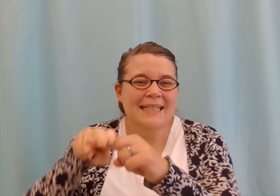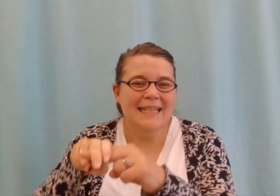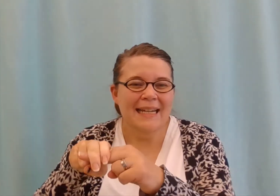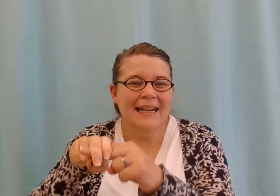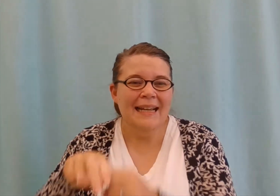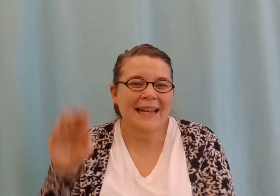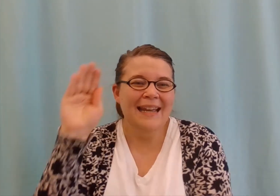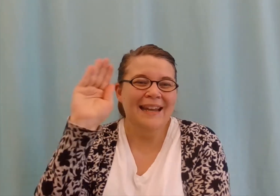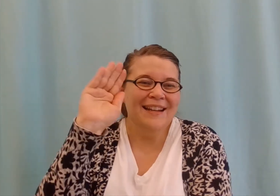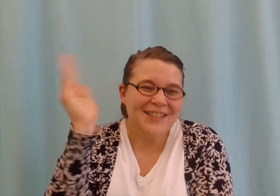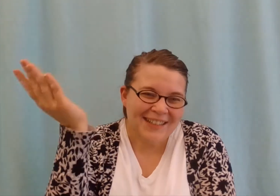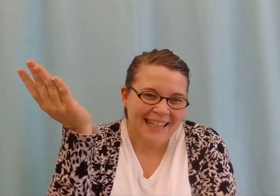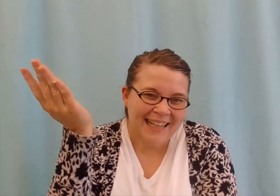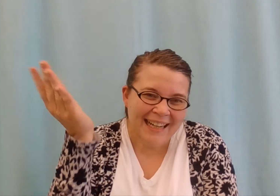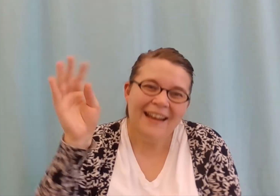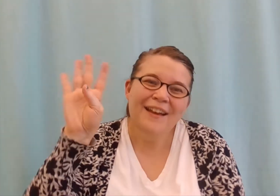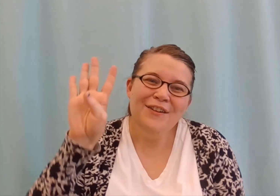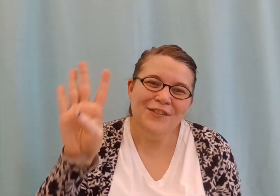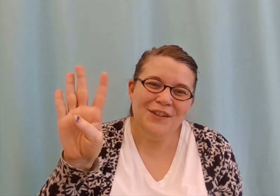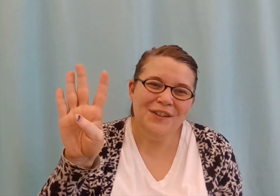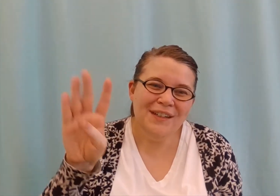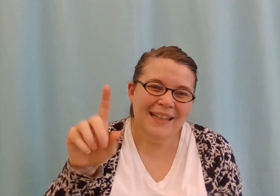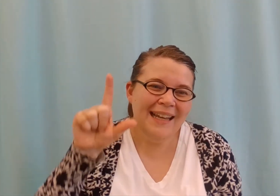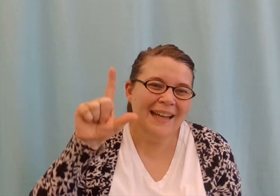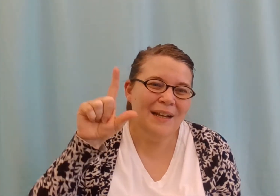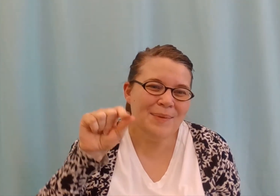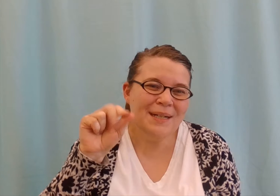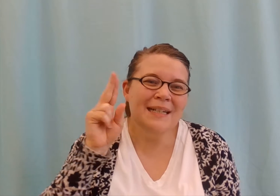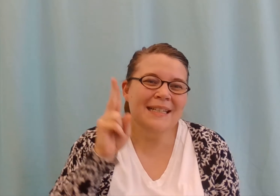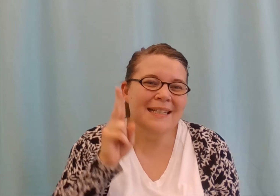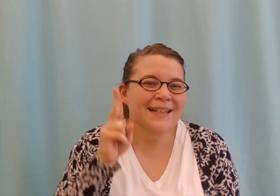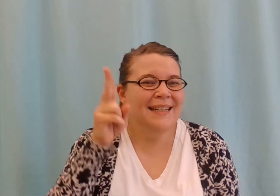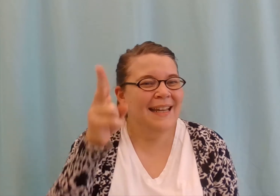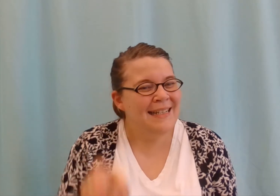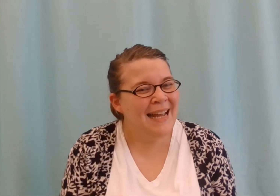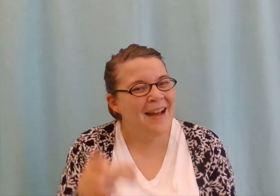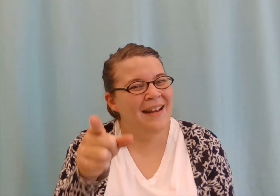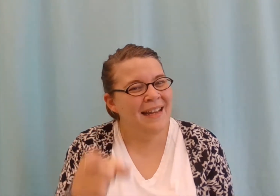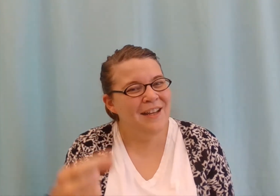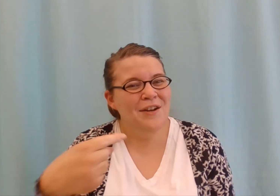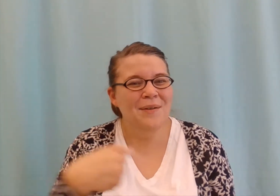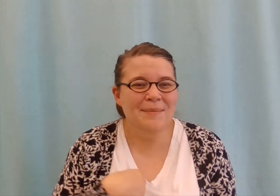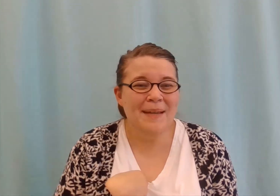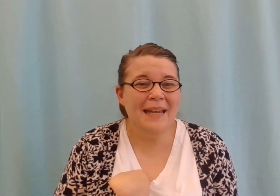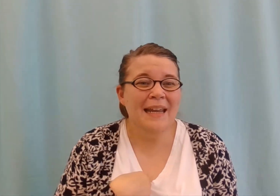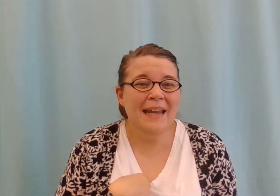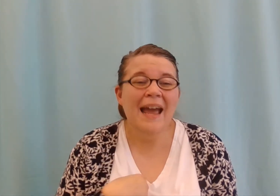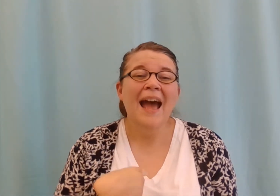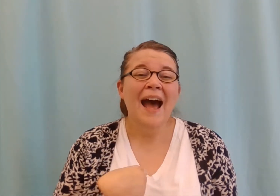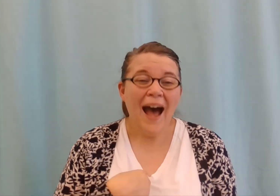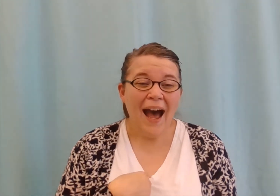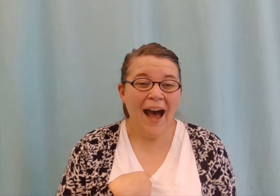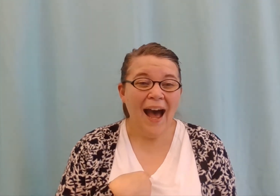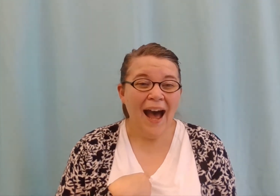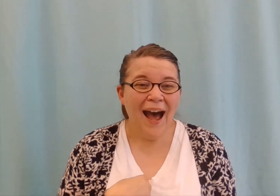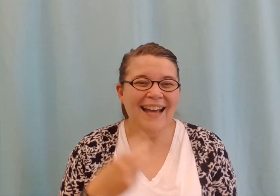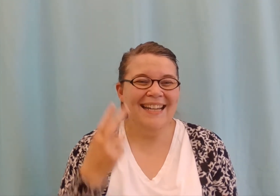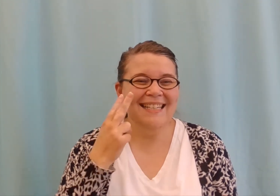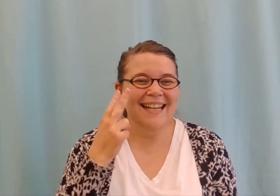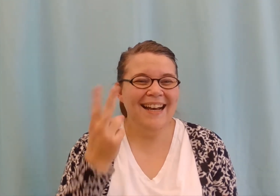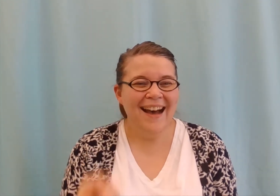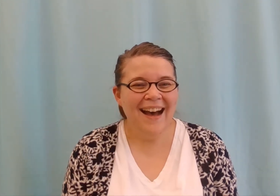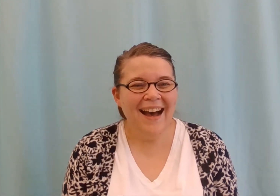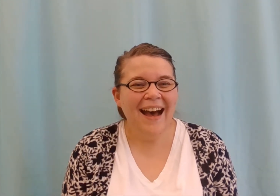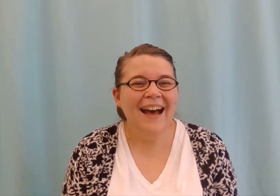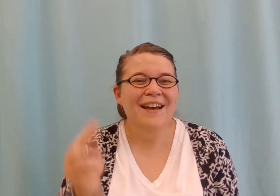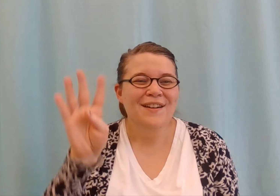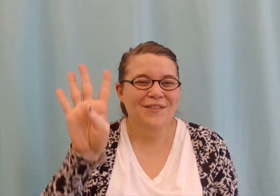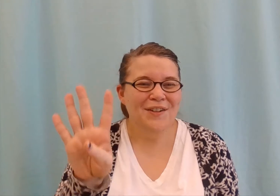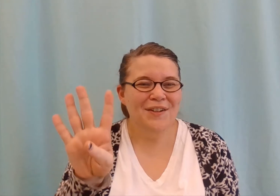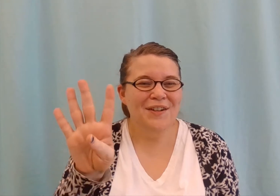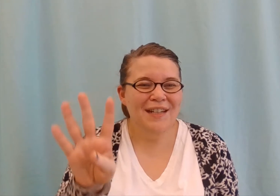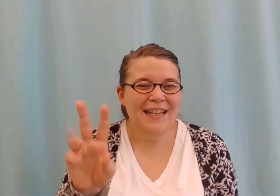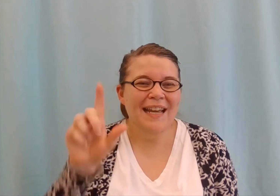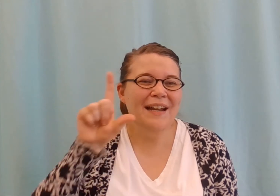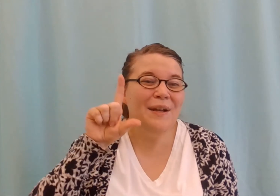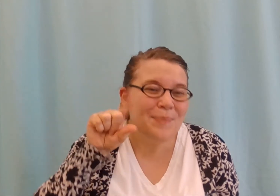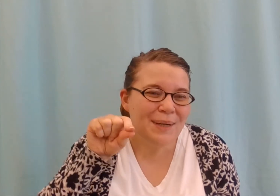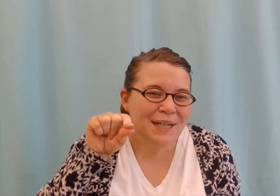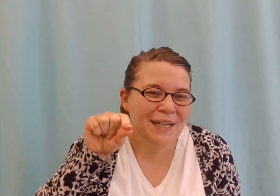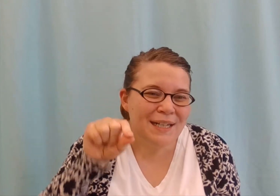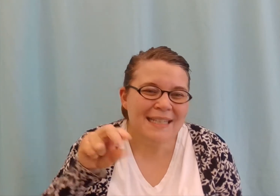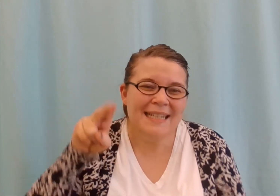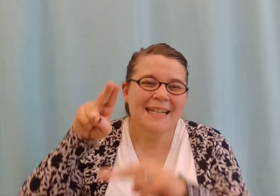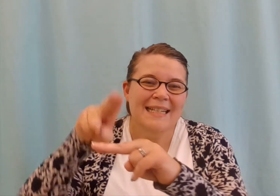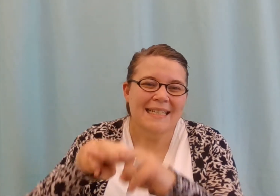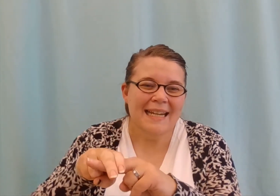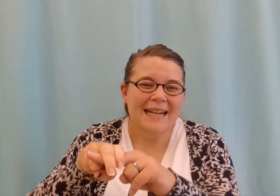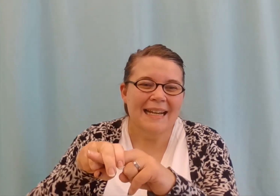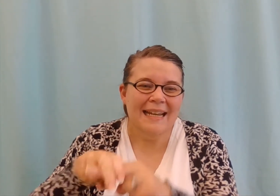sitting in a tree. Four little birds looking down at you and me. I saw four little birds sitting